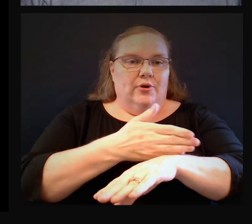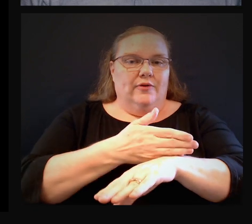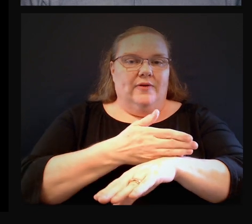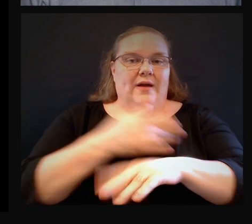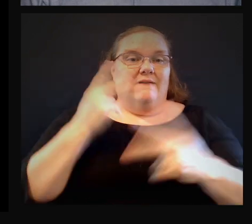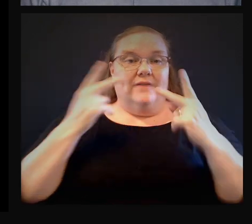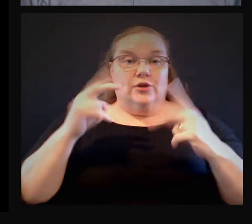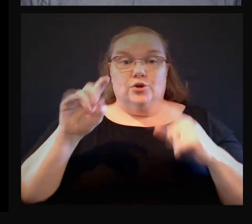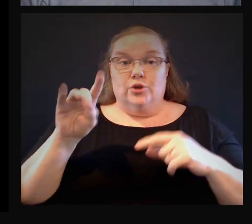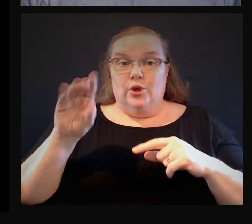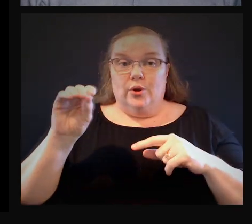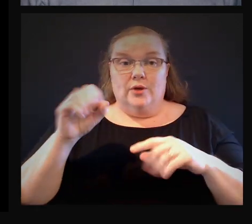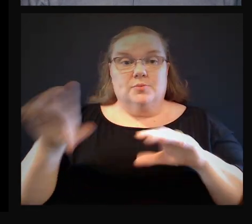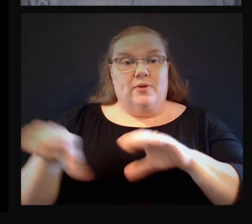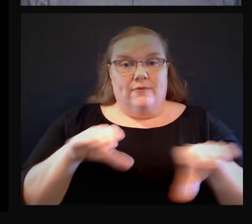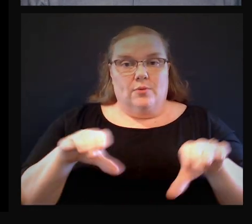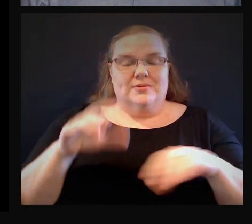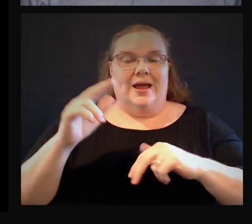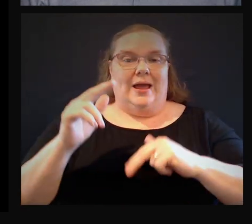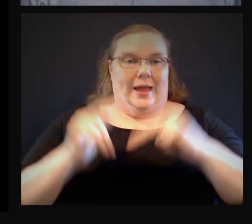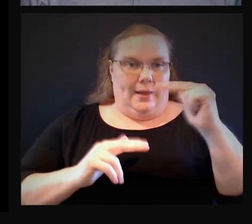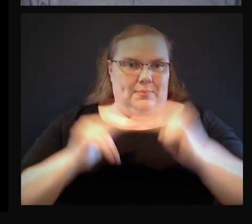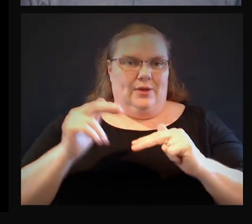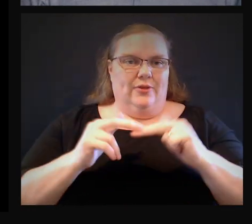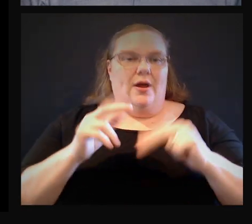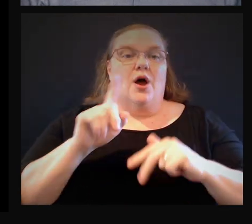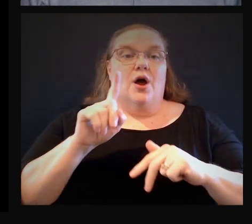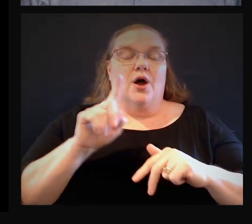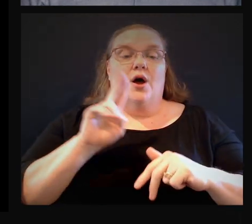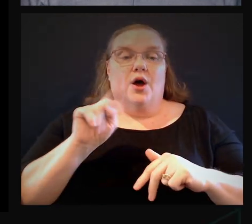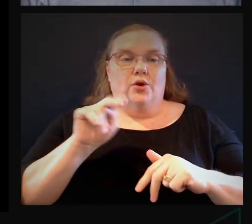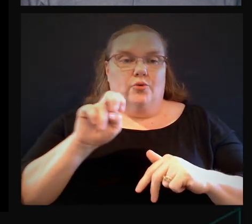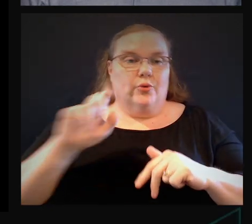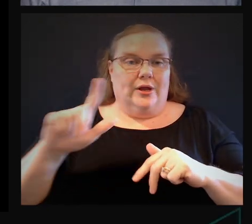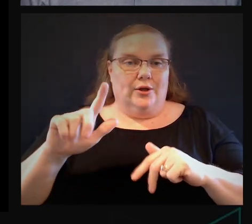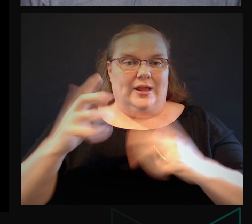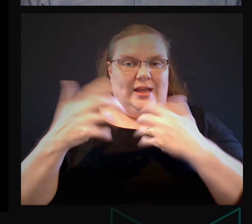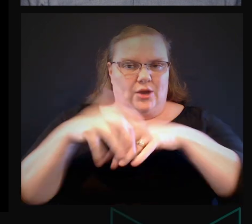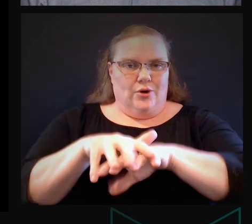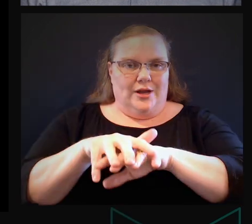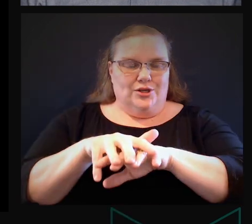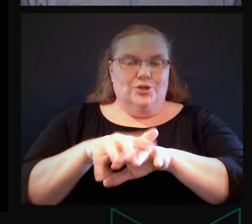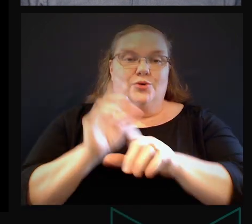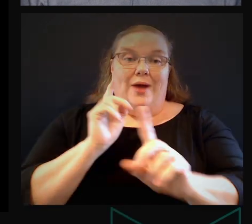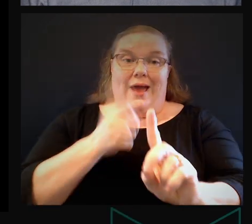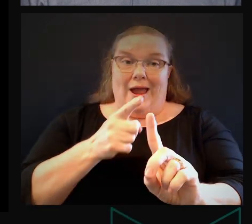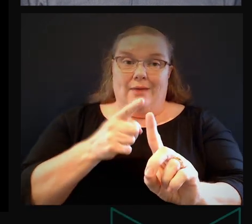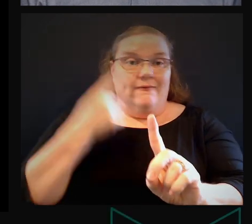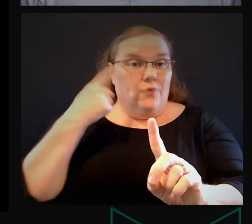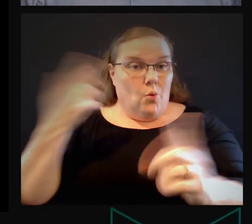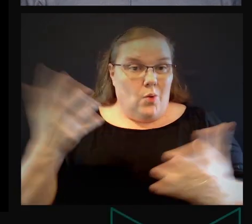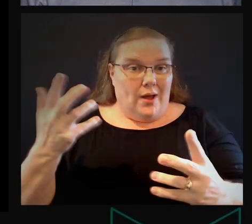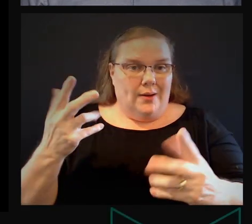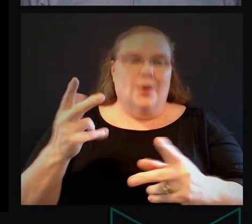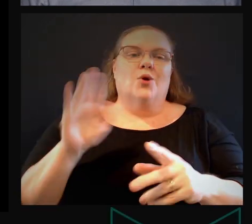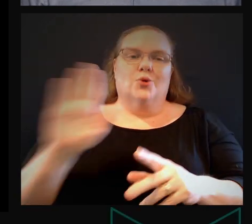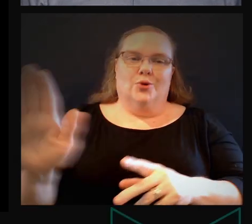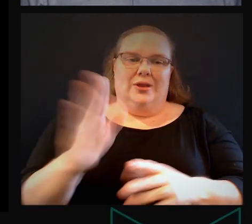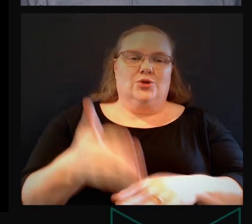while spinning up efforts to build Unreal integrations aimed at increasing your productivity. What you see here today